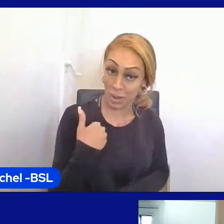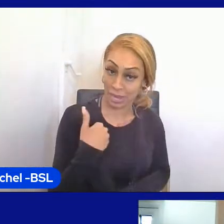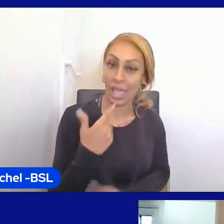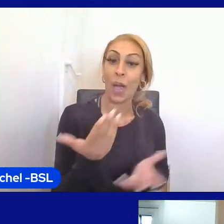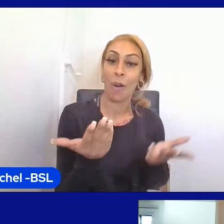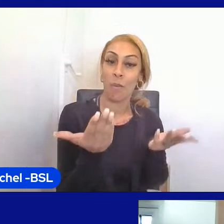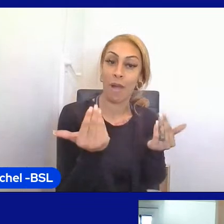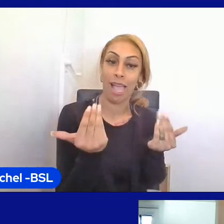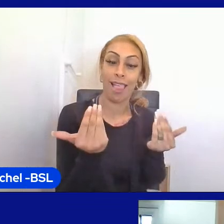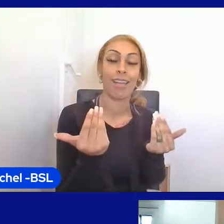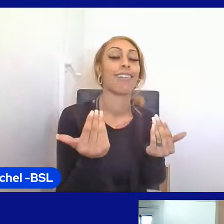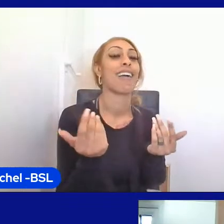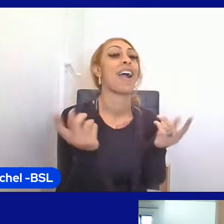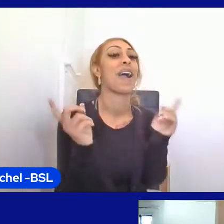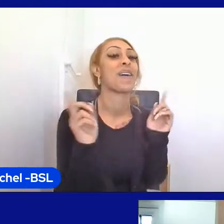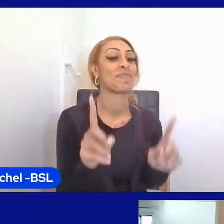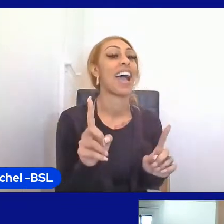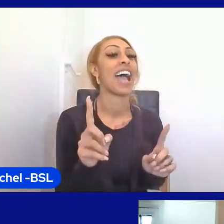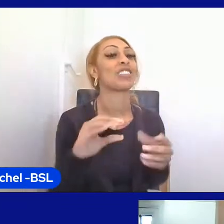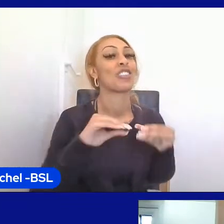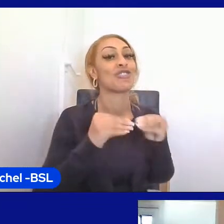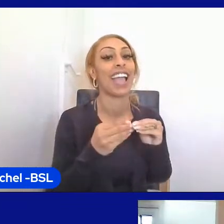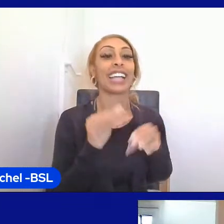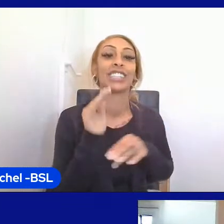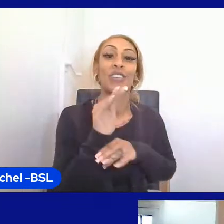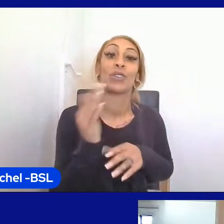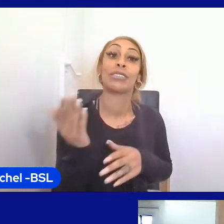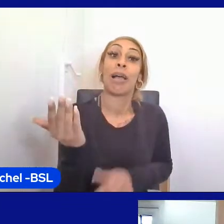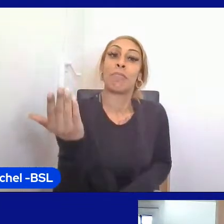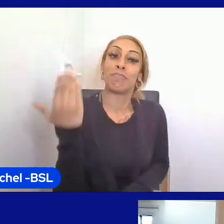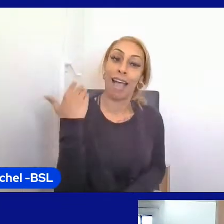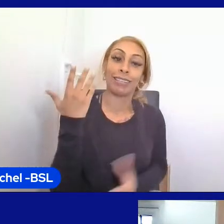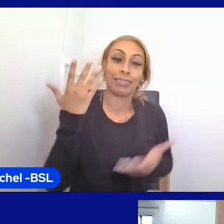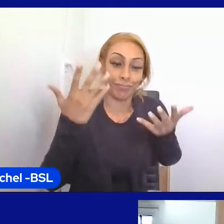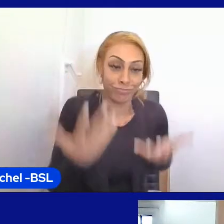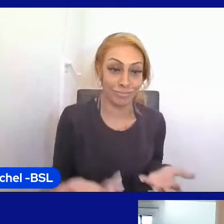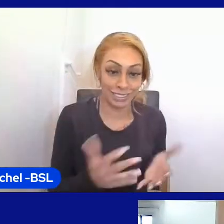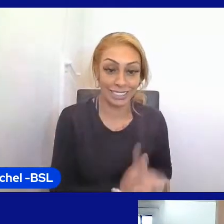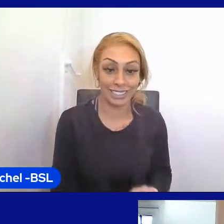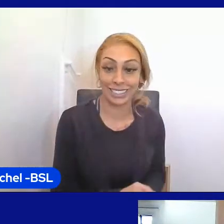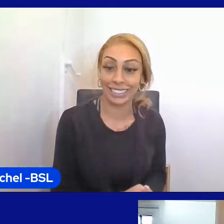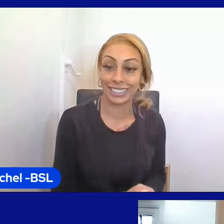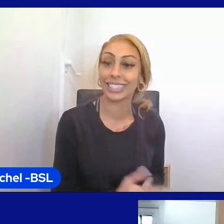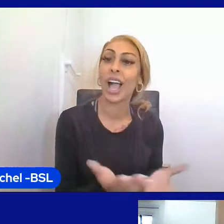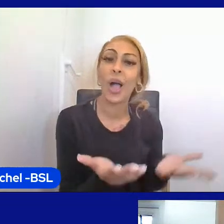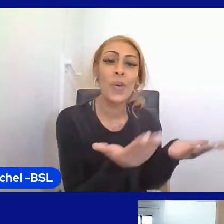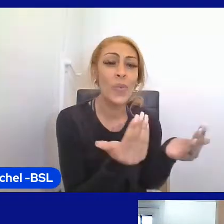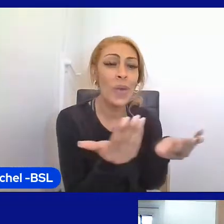For those of you who have been with us all morning thank you and welcome back to creative futures past and present.